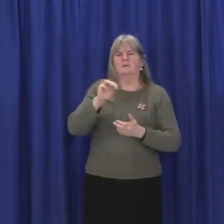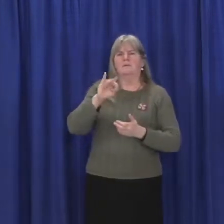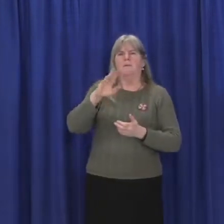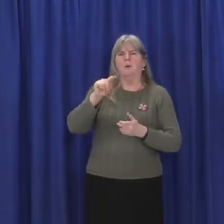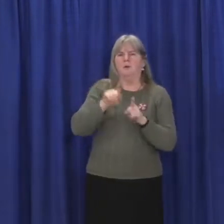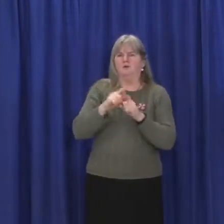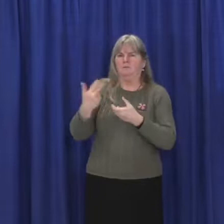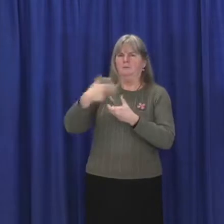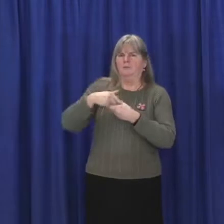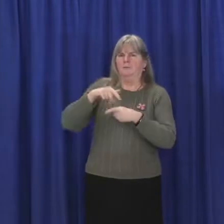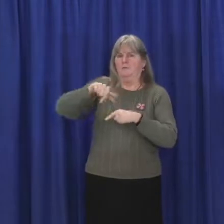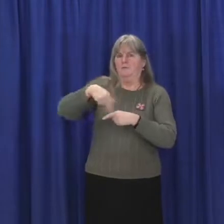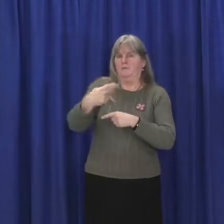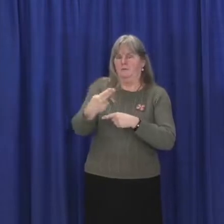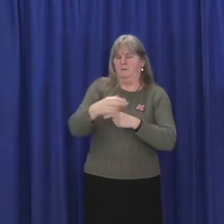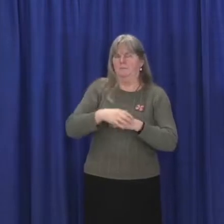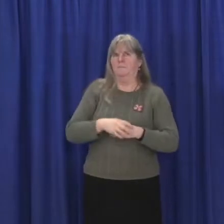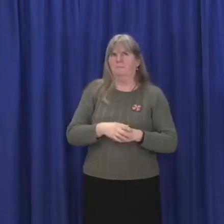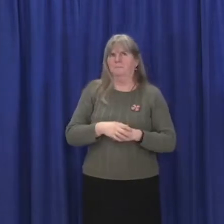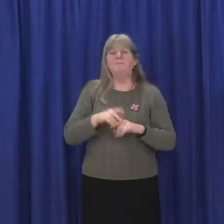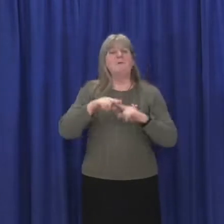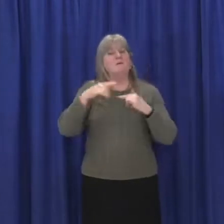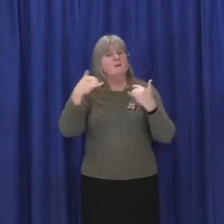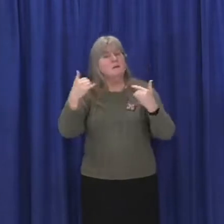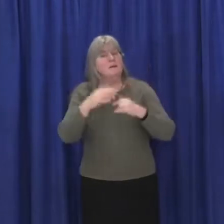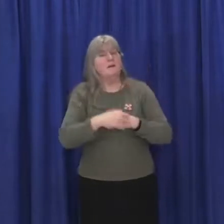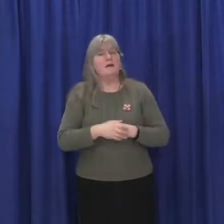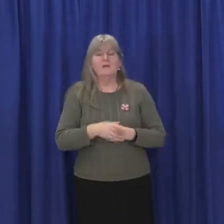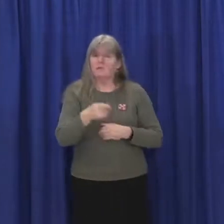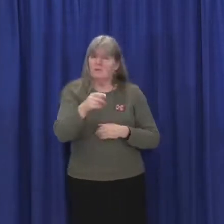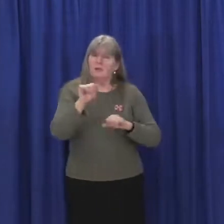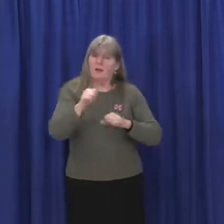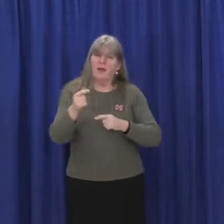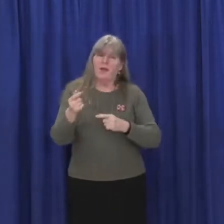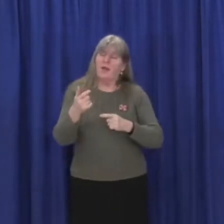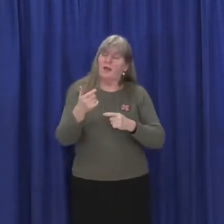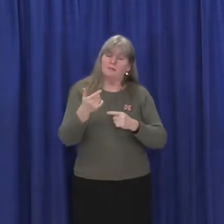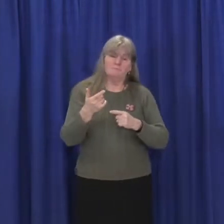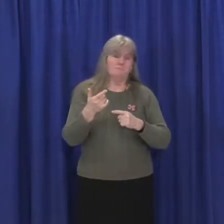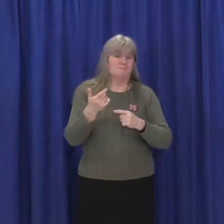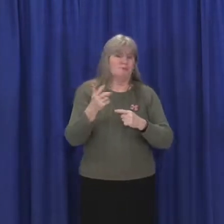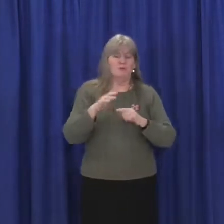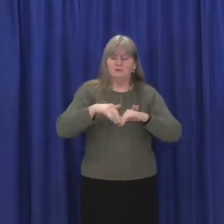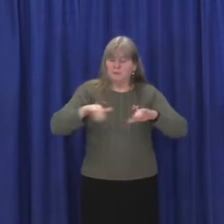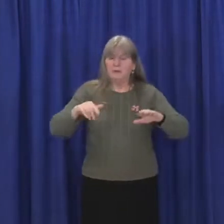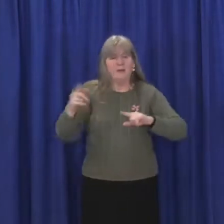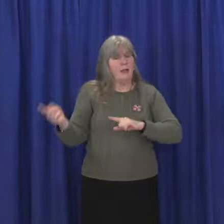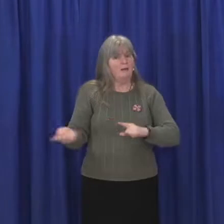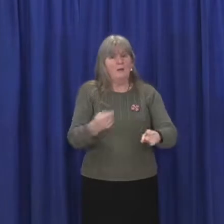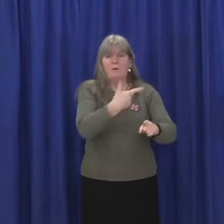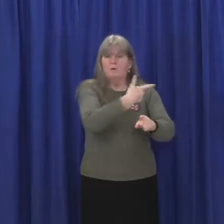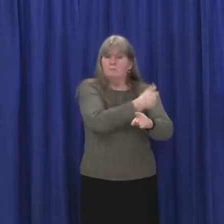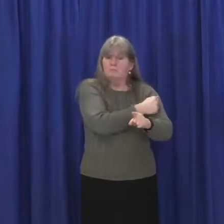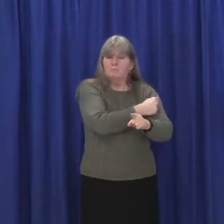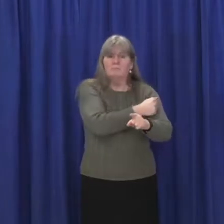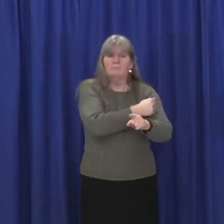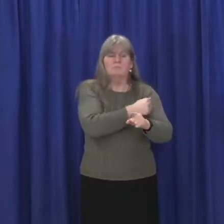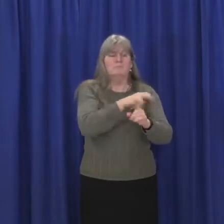I think what's important is to know you can get your child vaccinated right now by booking an appointment online. There are many clinics